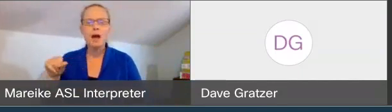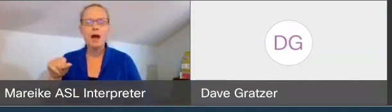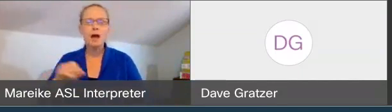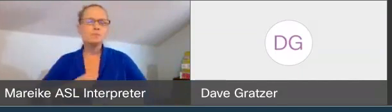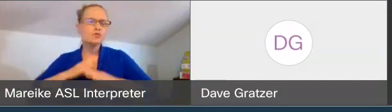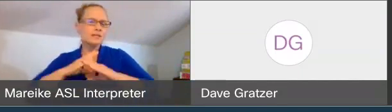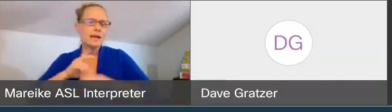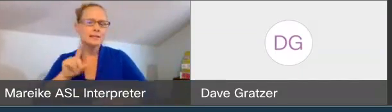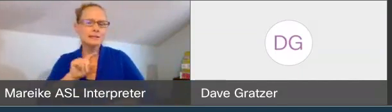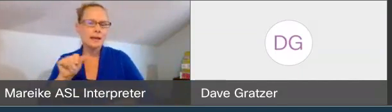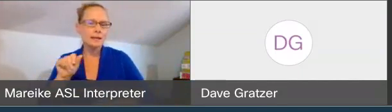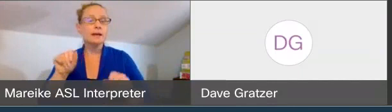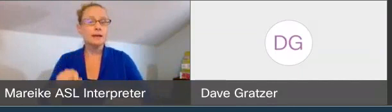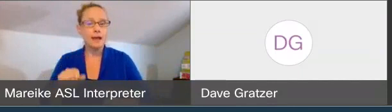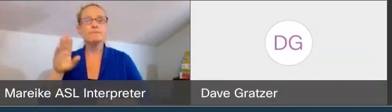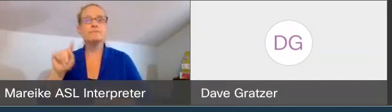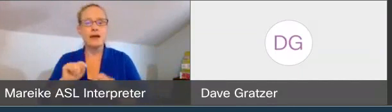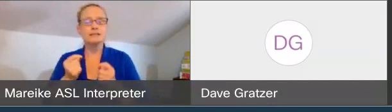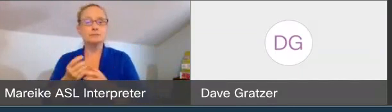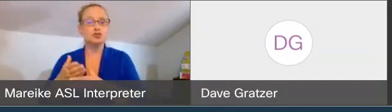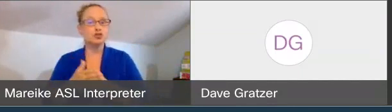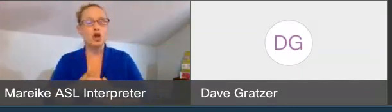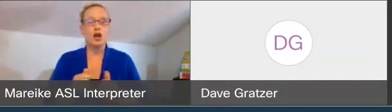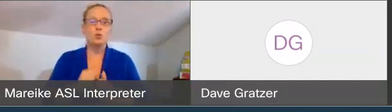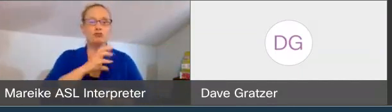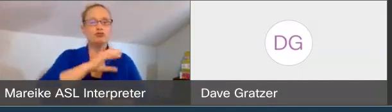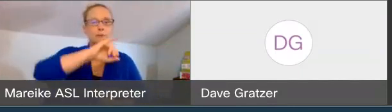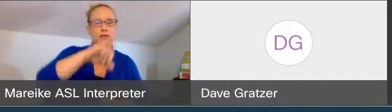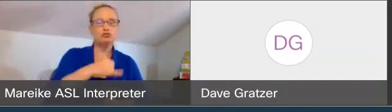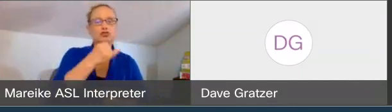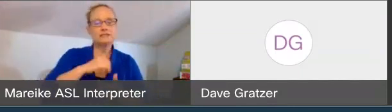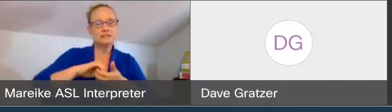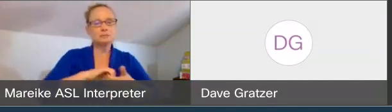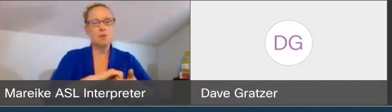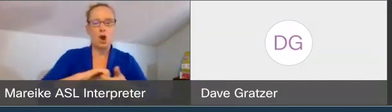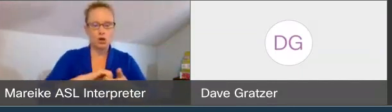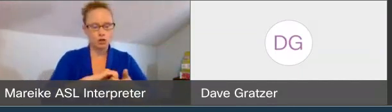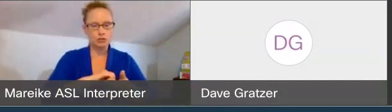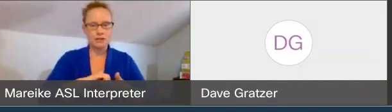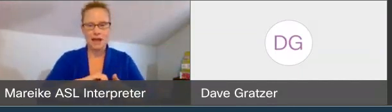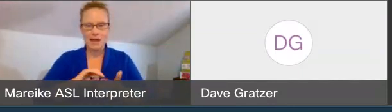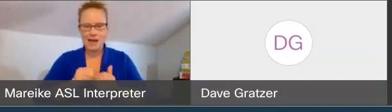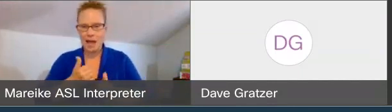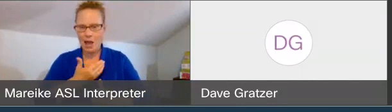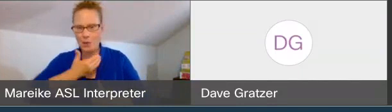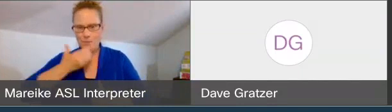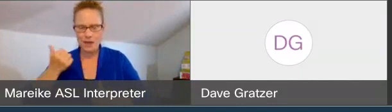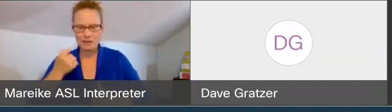team share with their criminal justice partners and how best are they sharing this information?